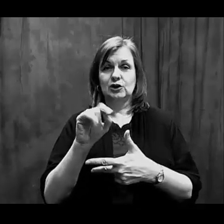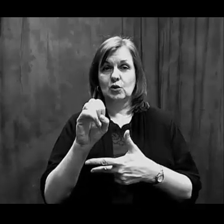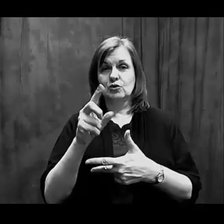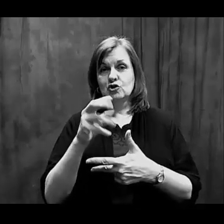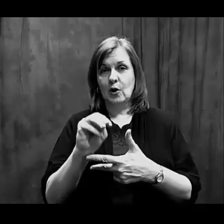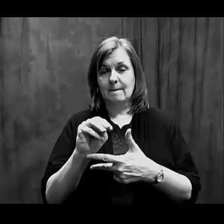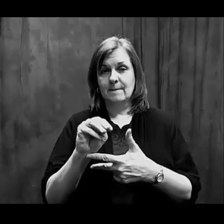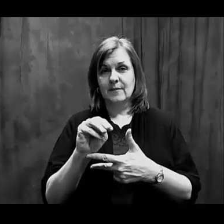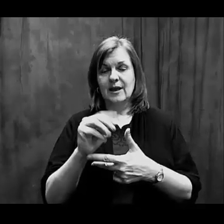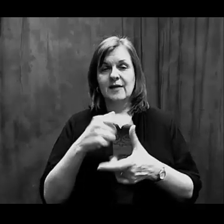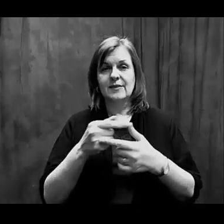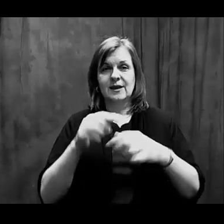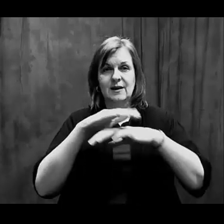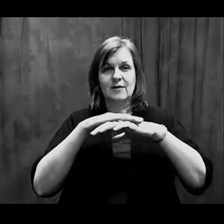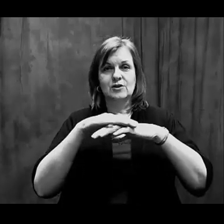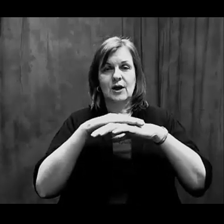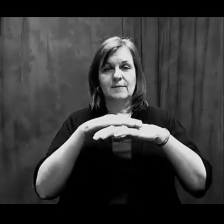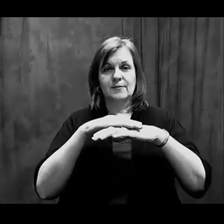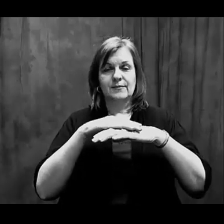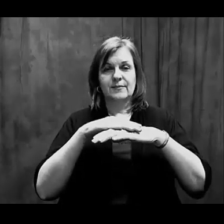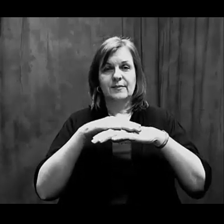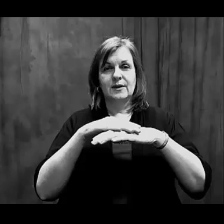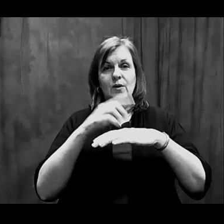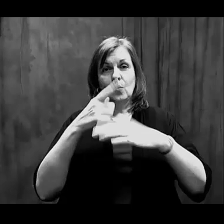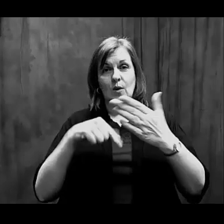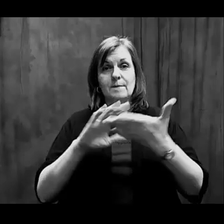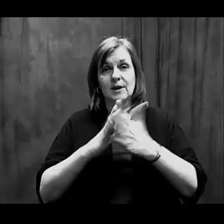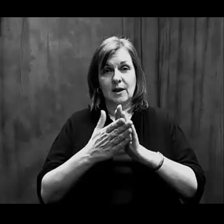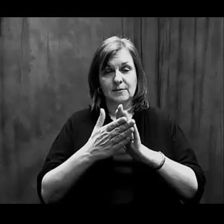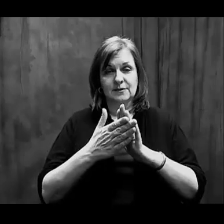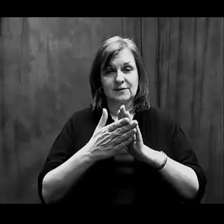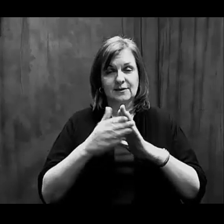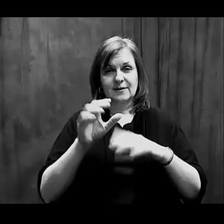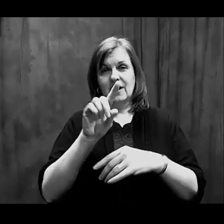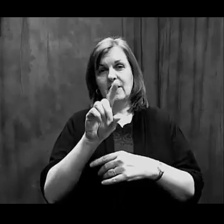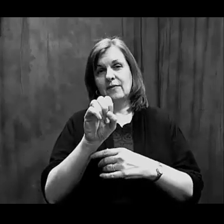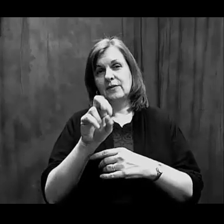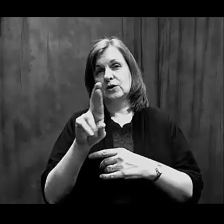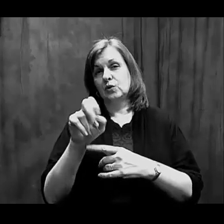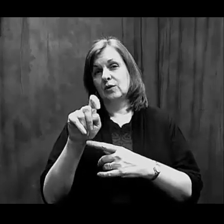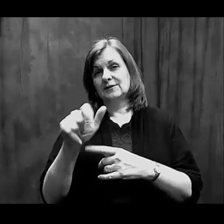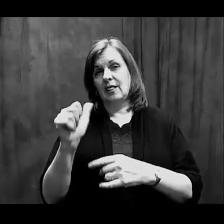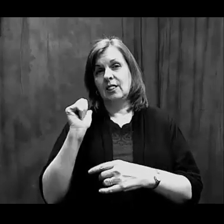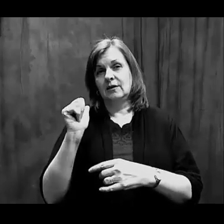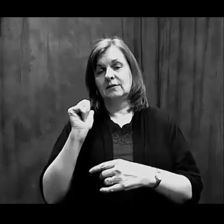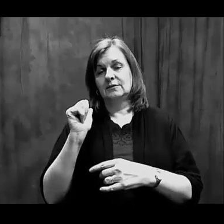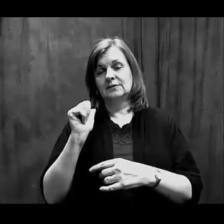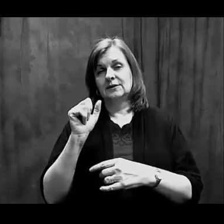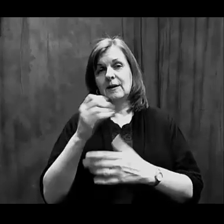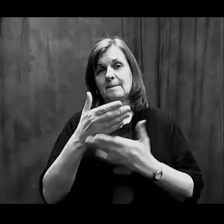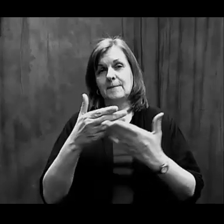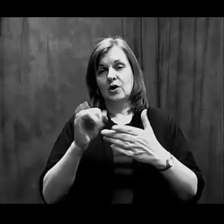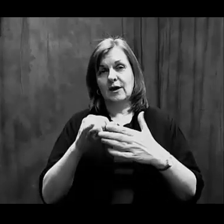and then associated with what will become in you and the frog the dorsal side